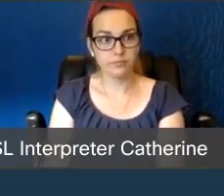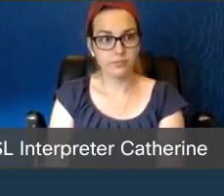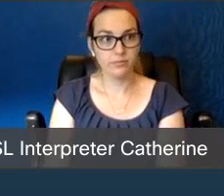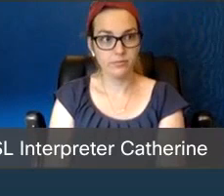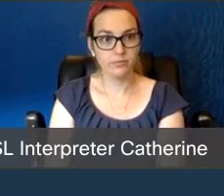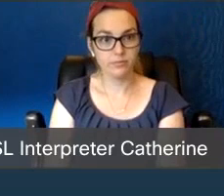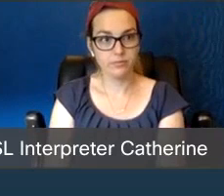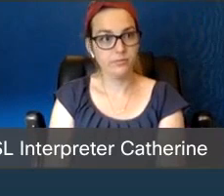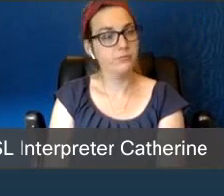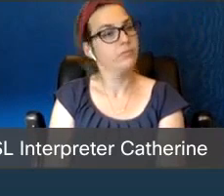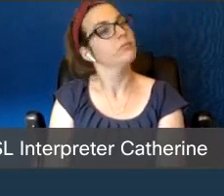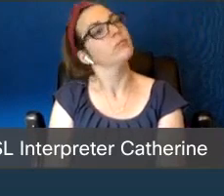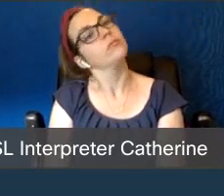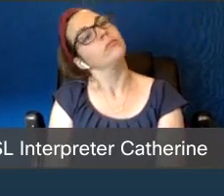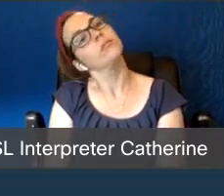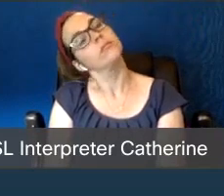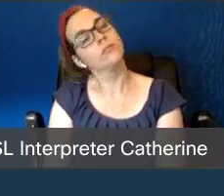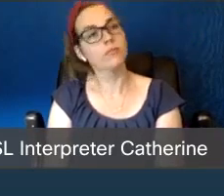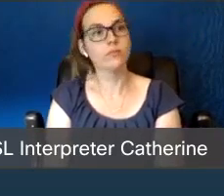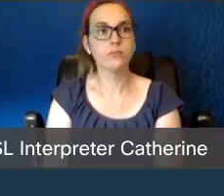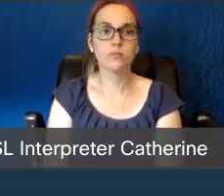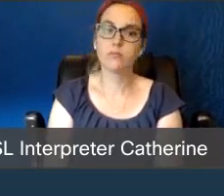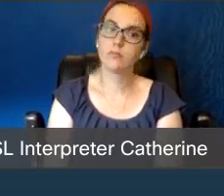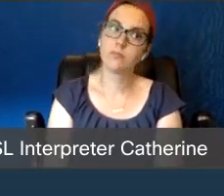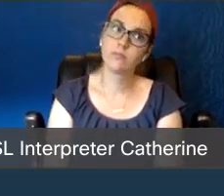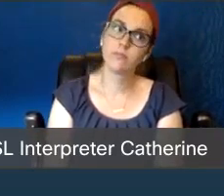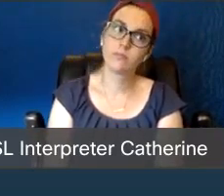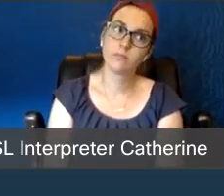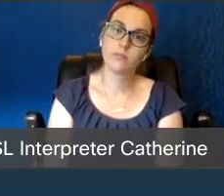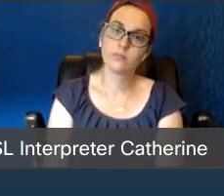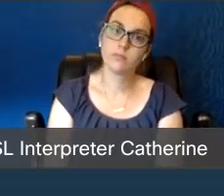and that gives them the energy and the support to do well. I see Maureen is popping up so I'm gonna move